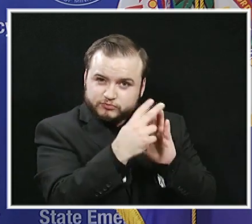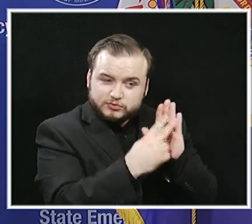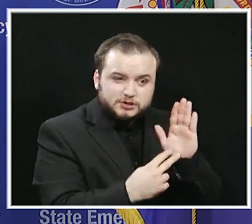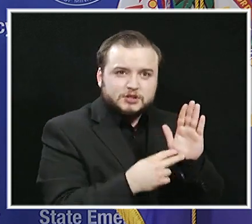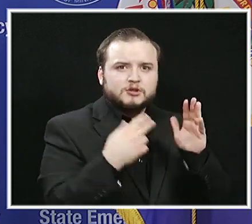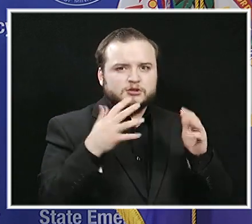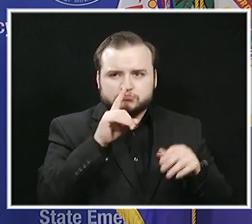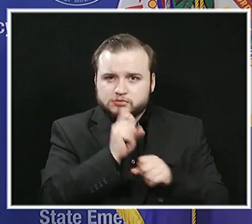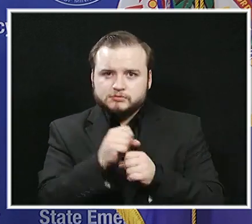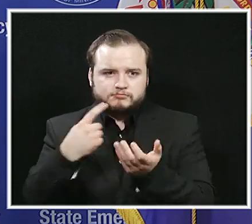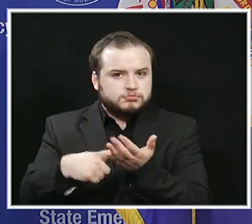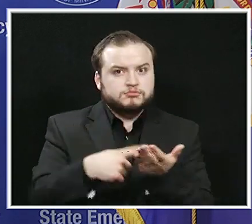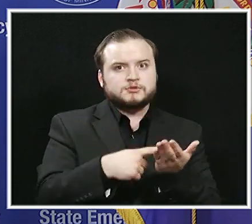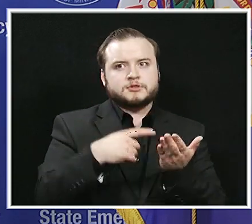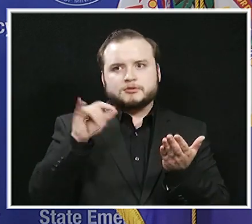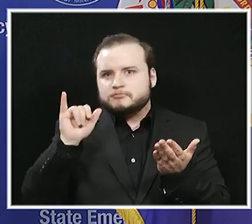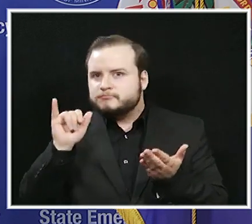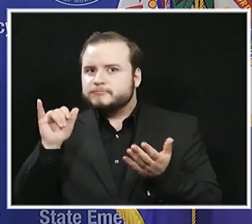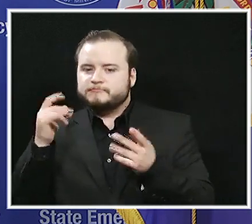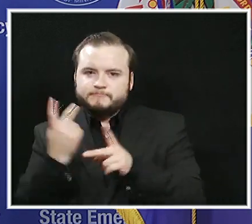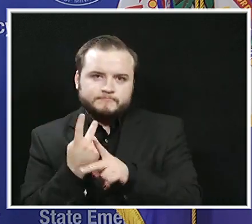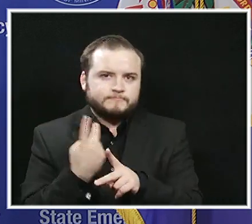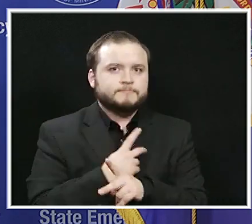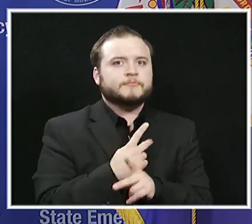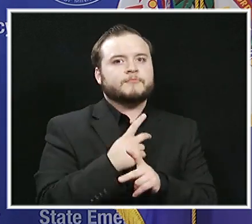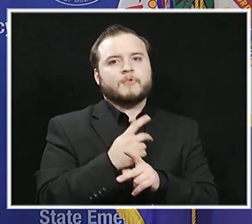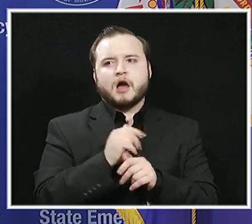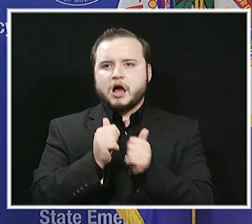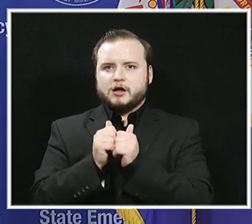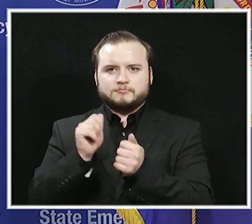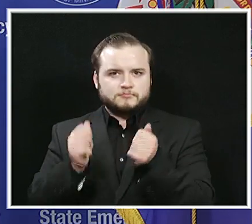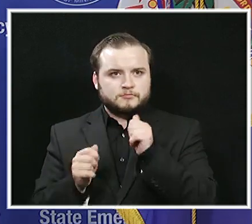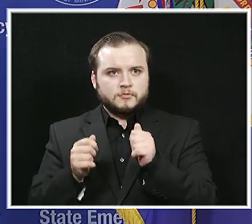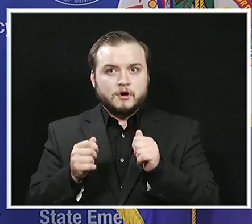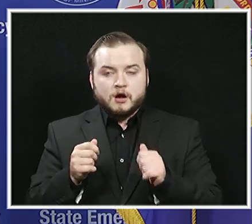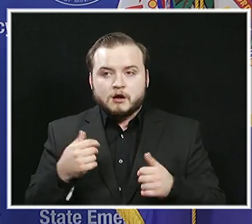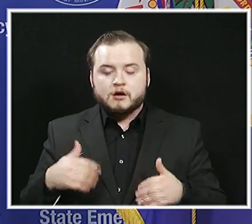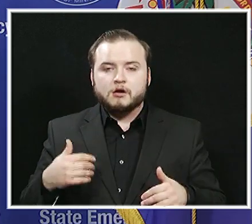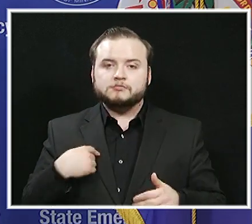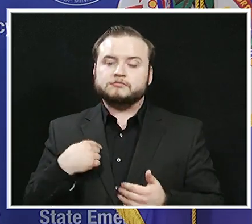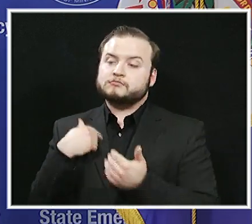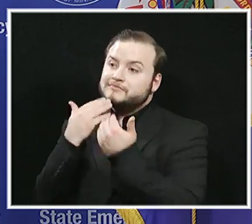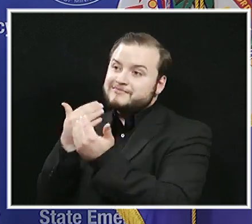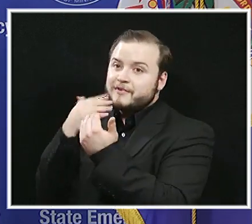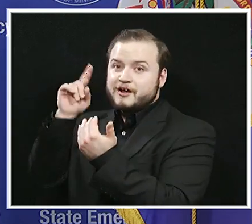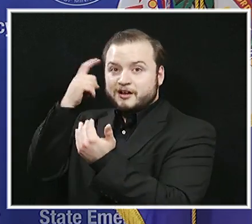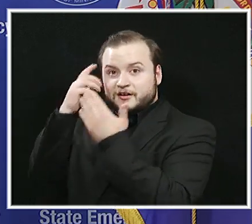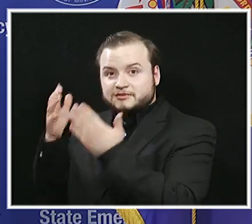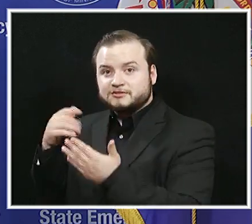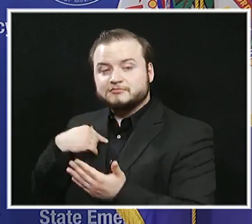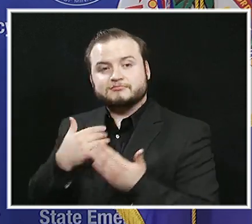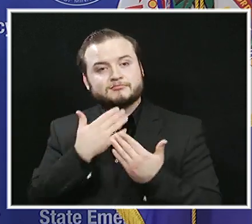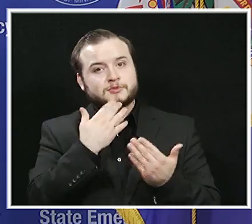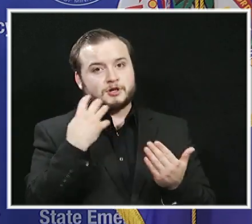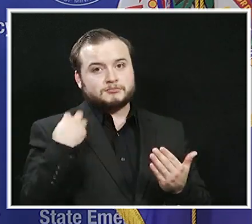last weeks people are reading those things, you might not get the answer you want today, but there are folks that are reading, digesting that and taking that